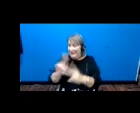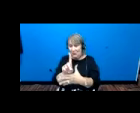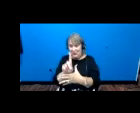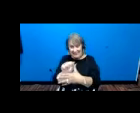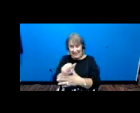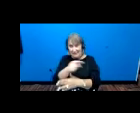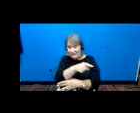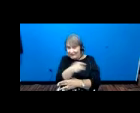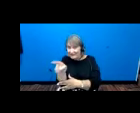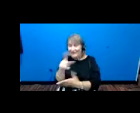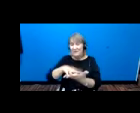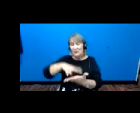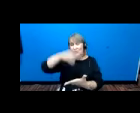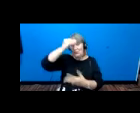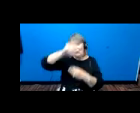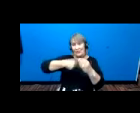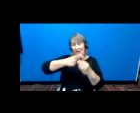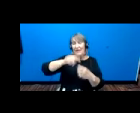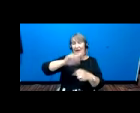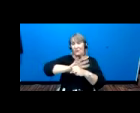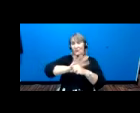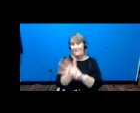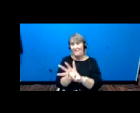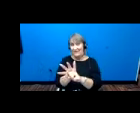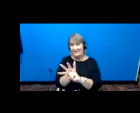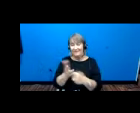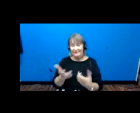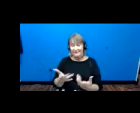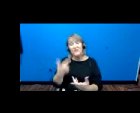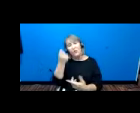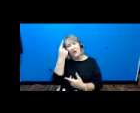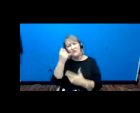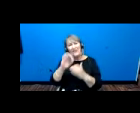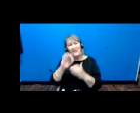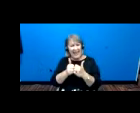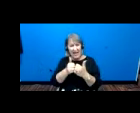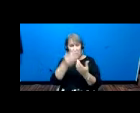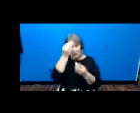that's the primary focus here— Understand how the messaging is being made more accessible